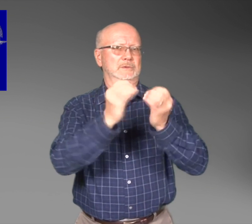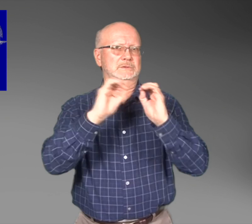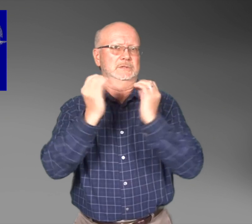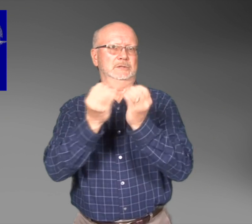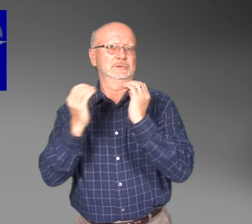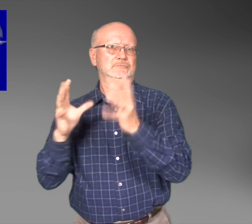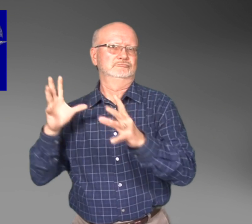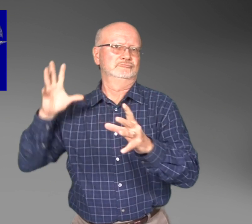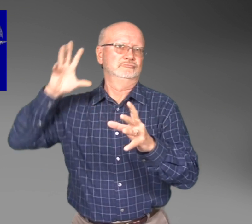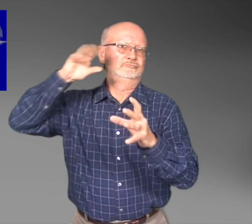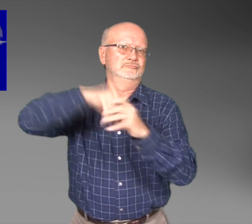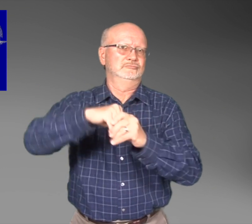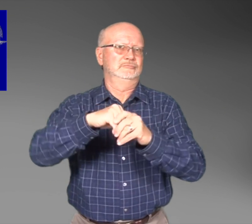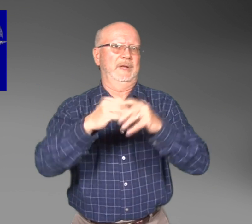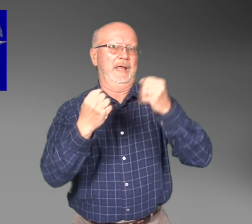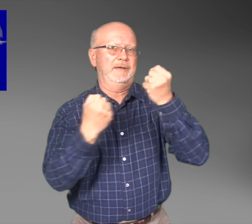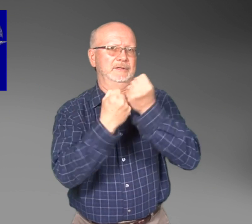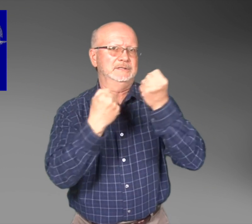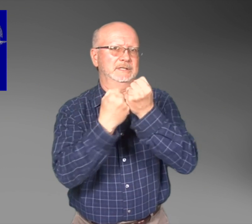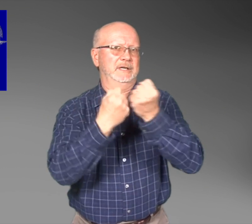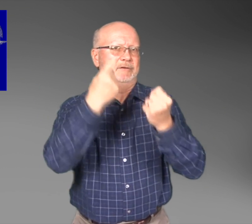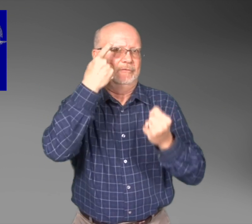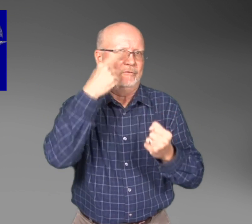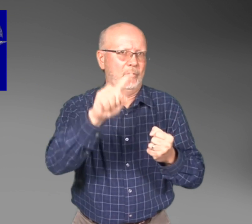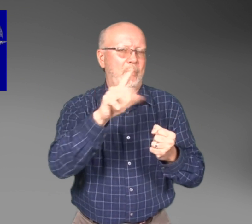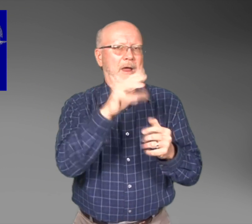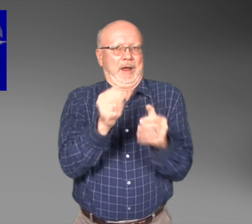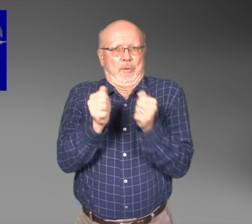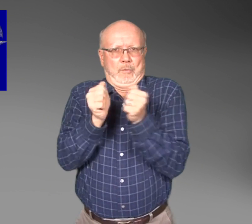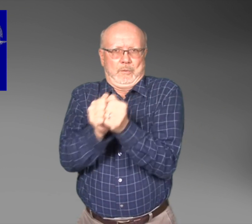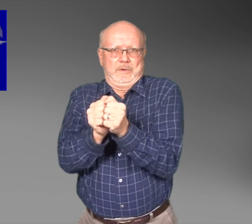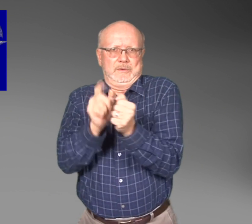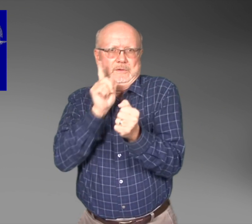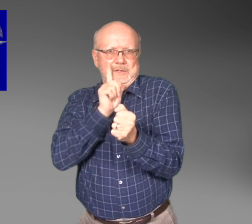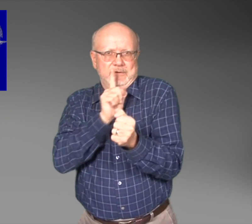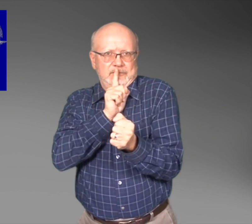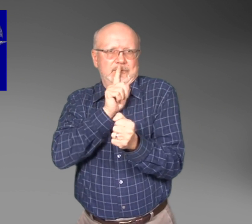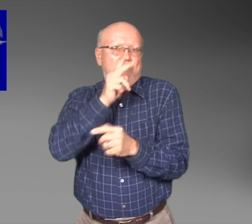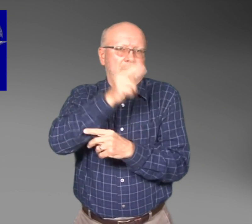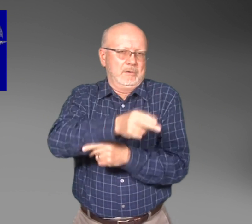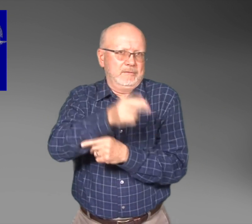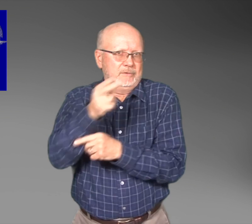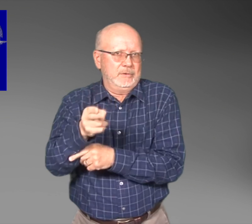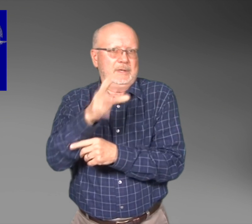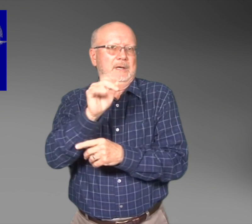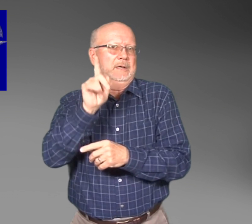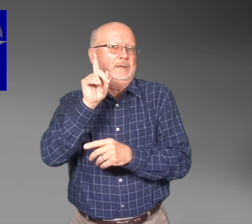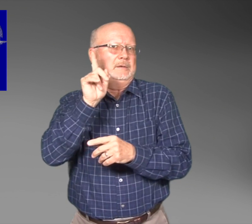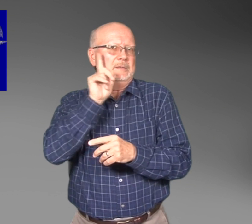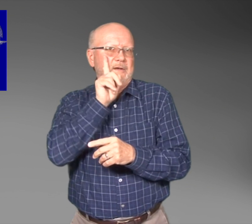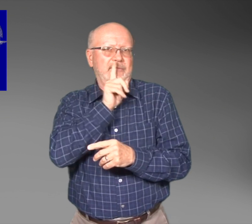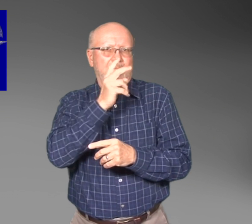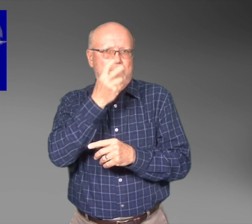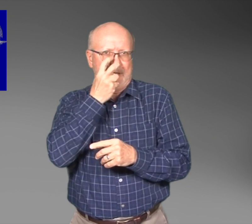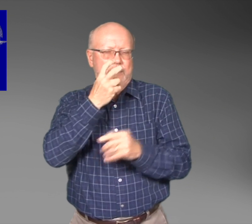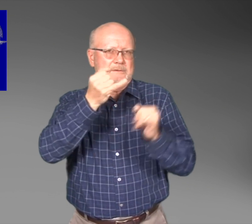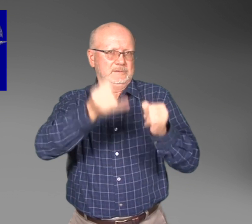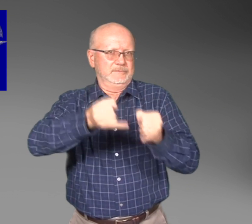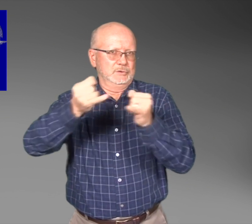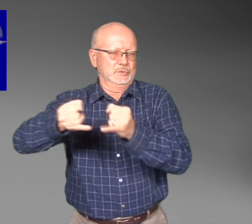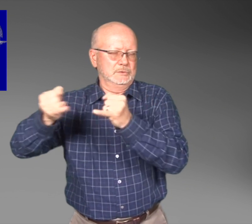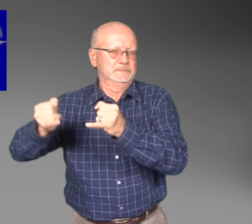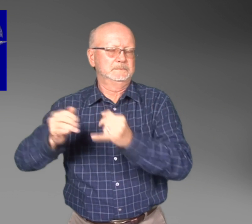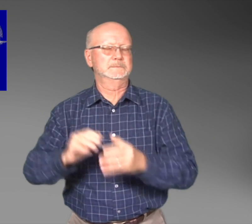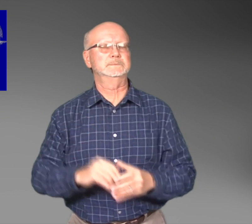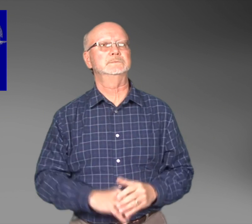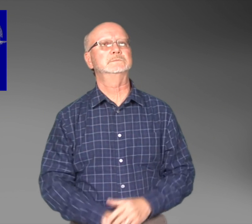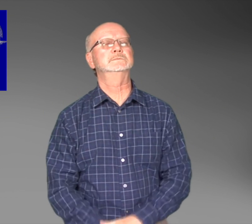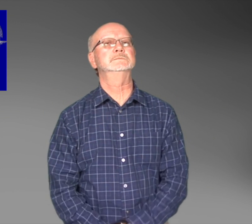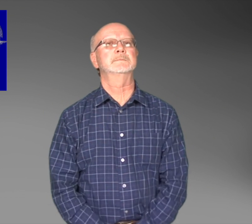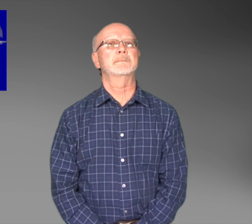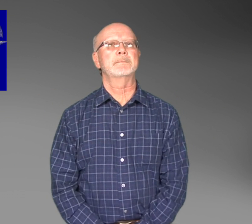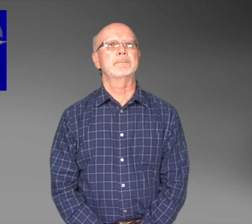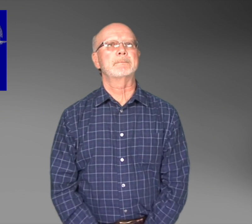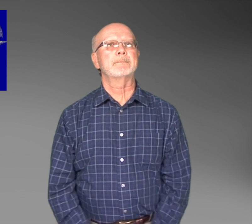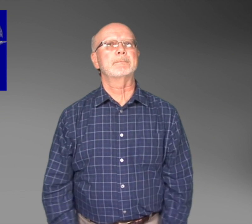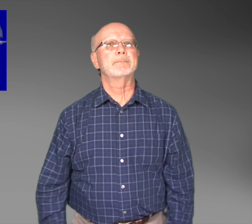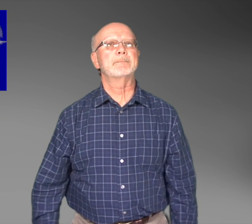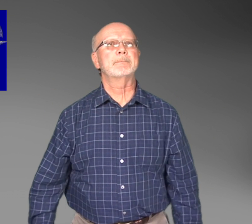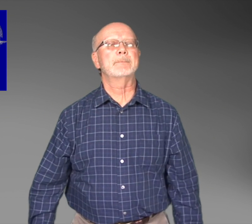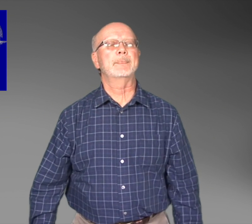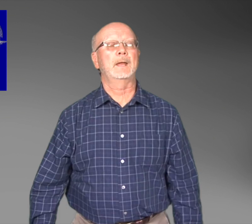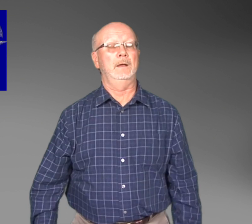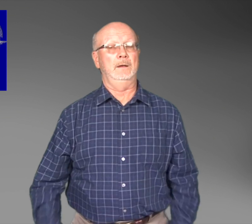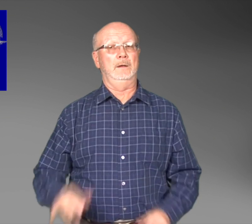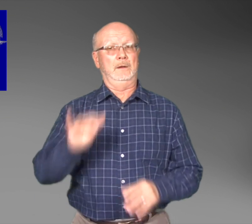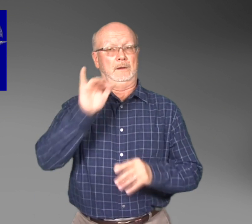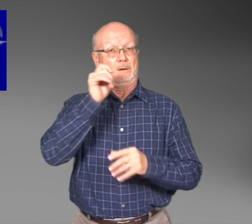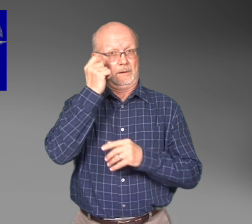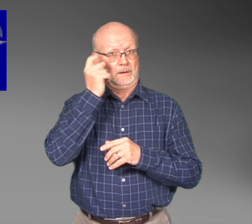for and with Deaf, Hard of Hearing, and Deaf-Blind individuals